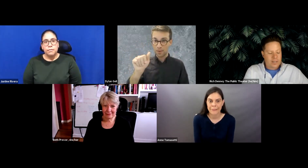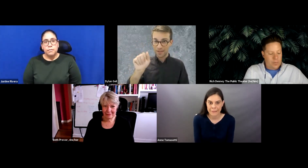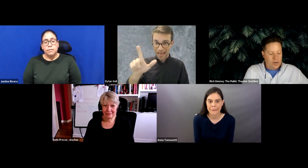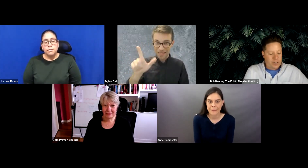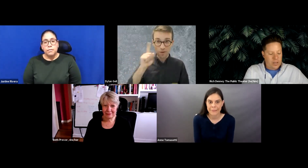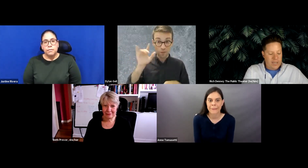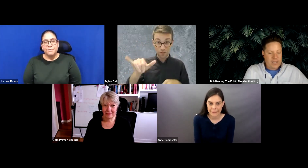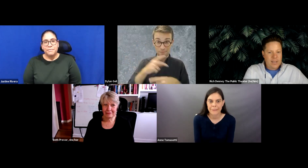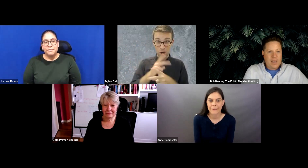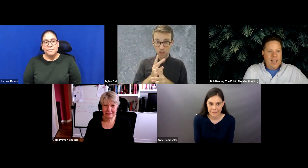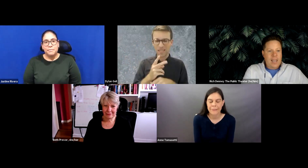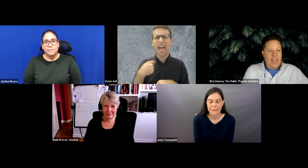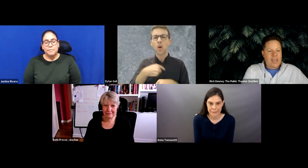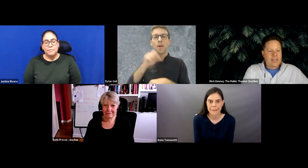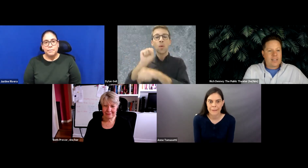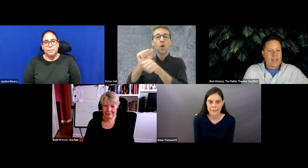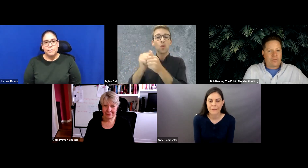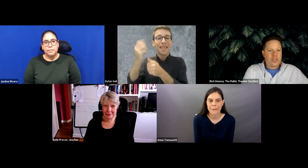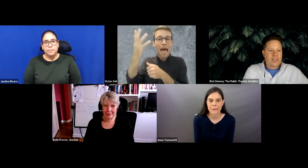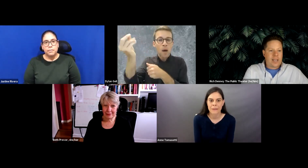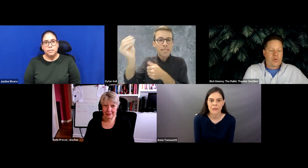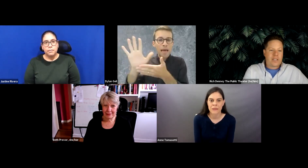outside production company. And unfortunately at that point in